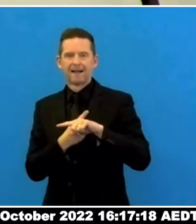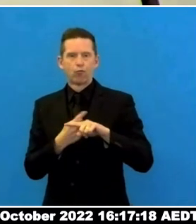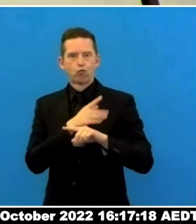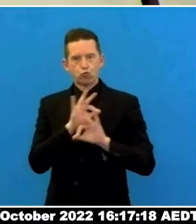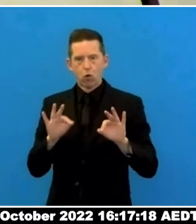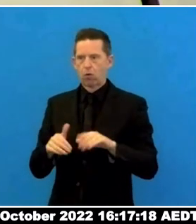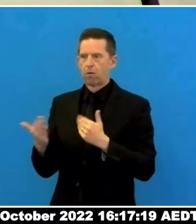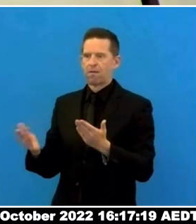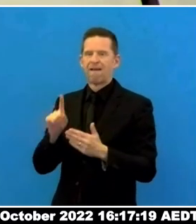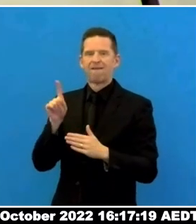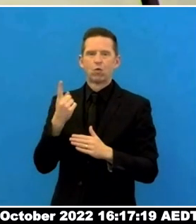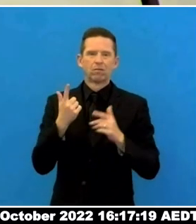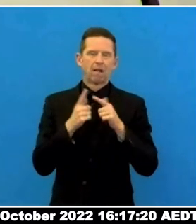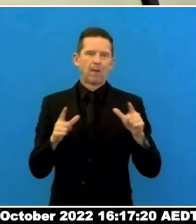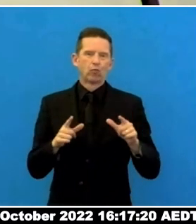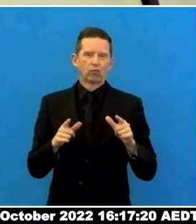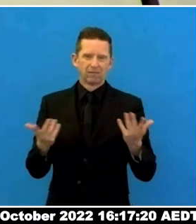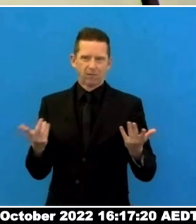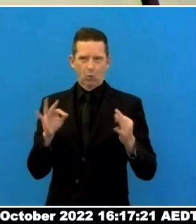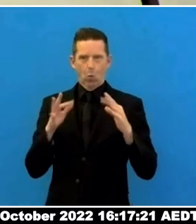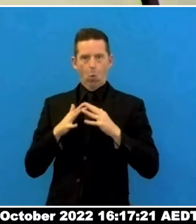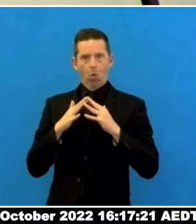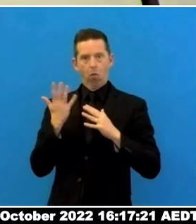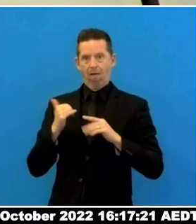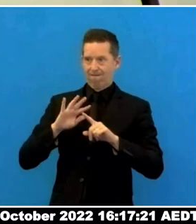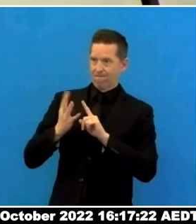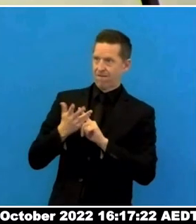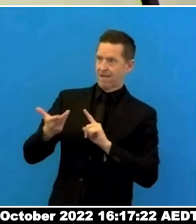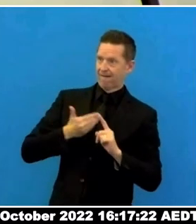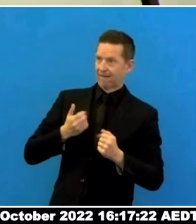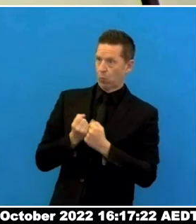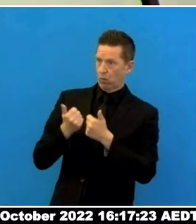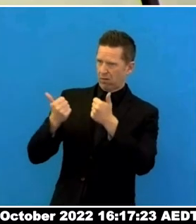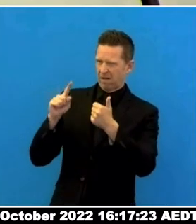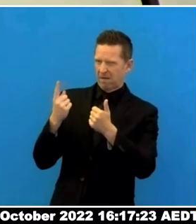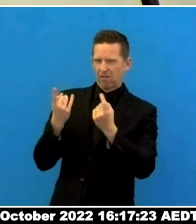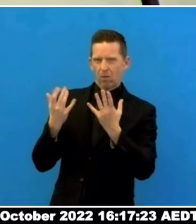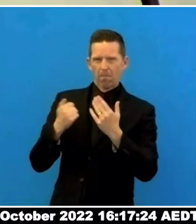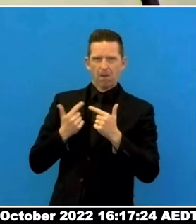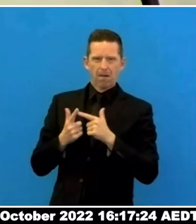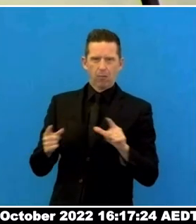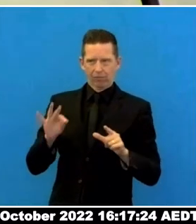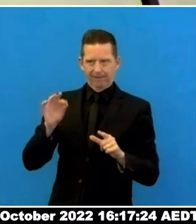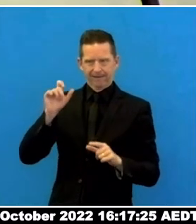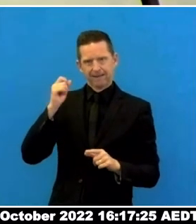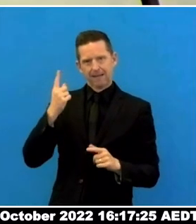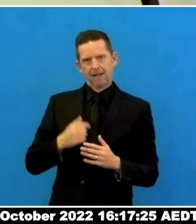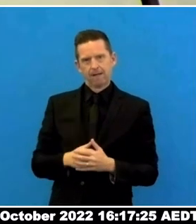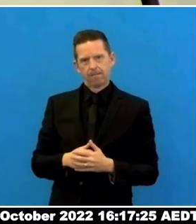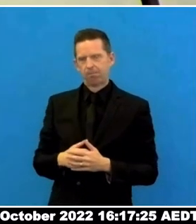So, there's no point of having support around you when you don't understand. Of course. Yes. Well, thank you very much.